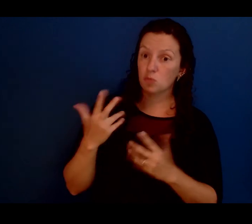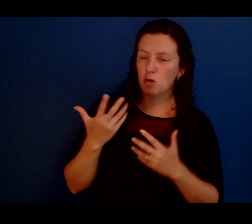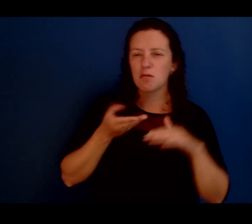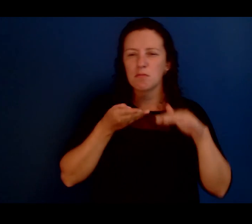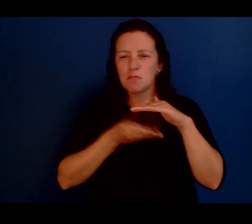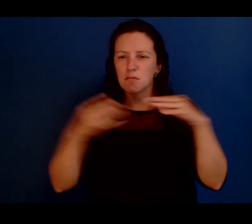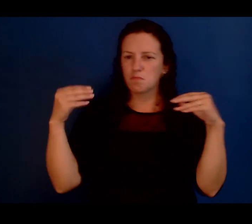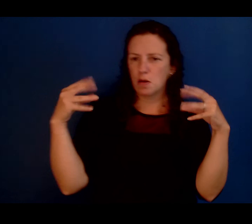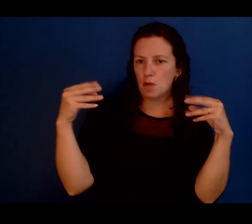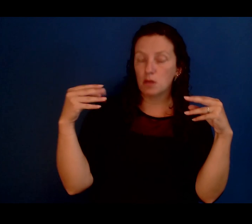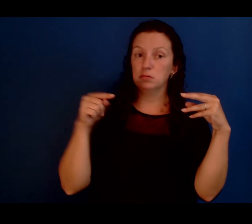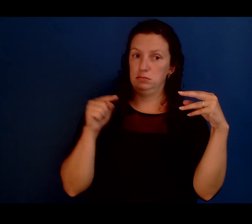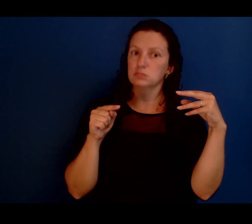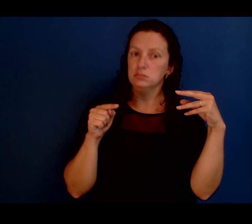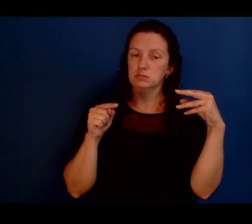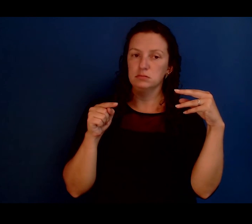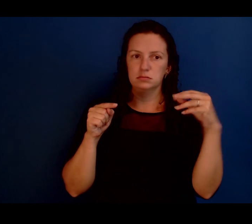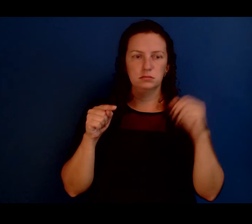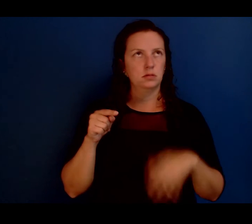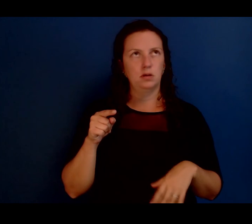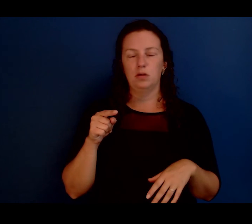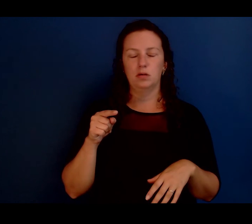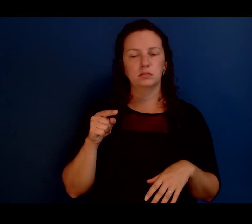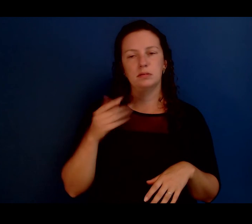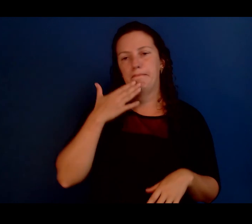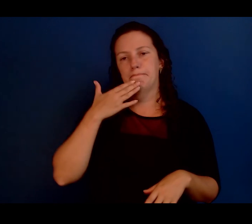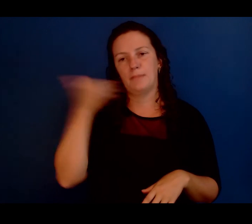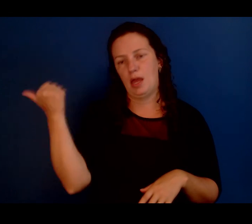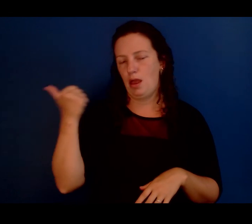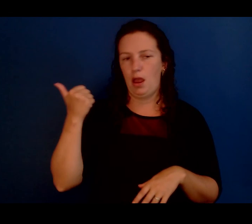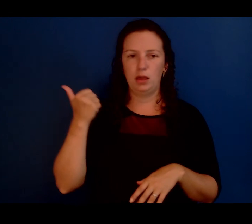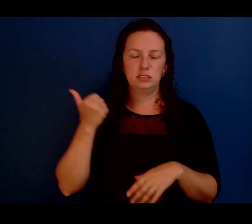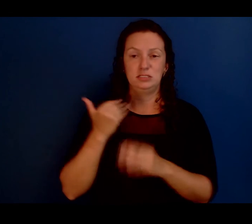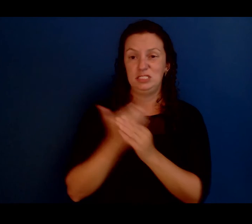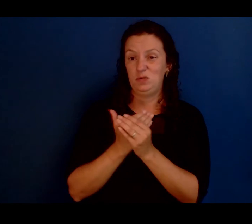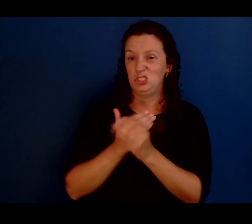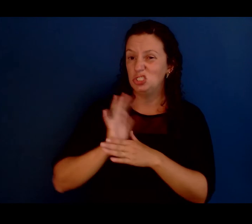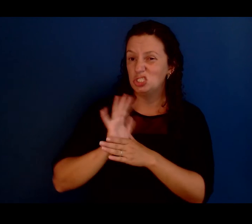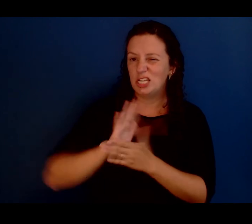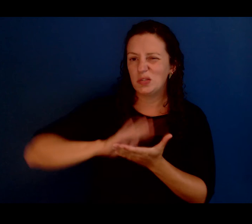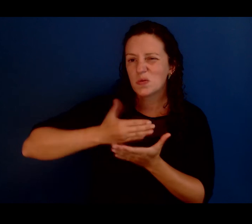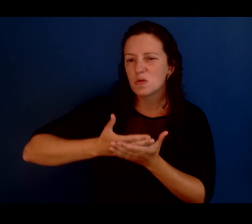the coolest part. This guy is a convection oven microwave which makes the best grilled cheese sandwiches you've ever had. If you guys want one,